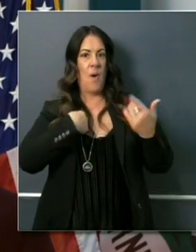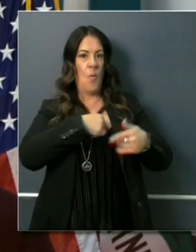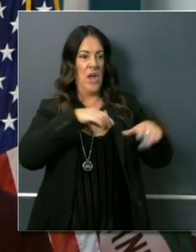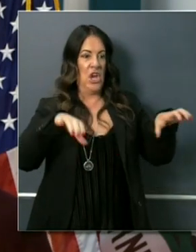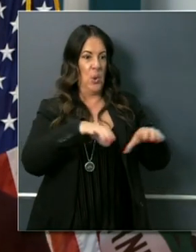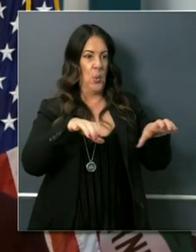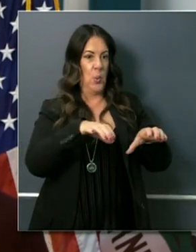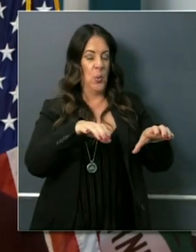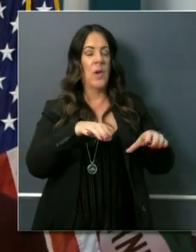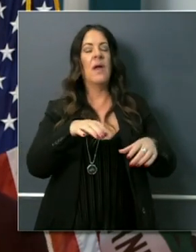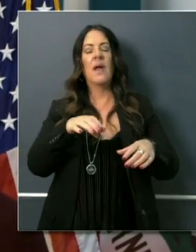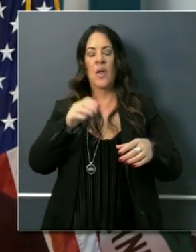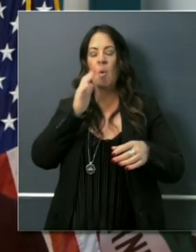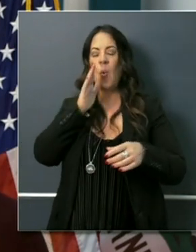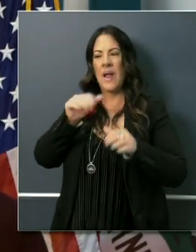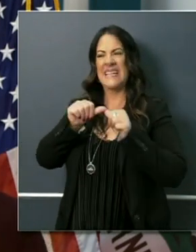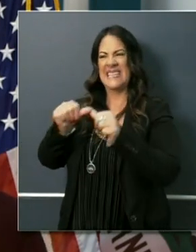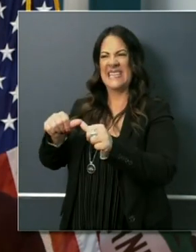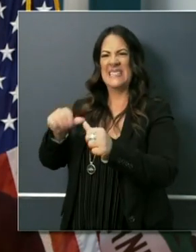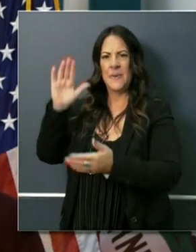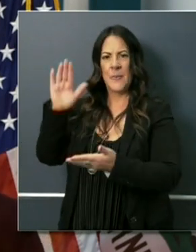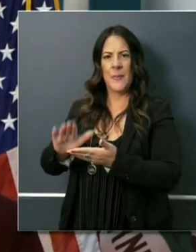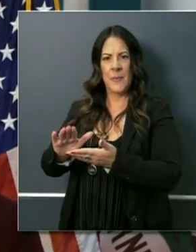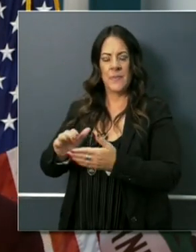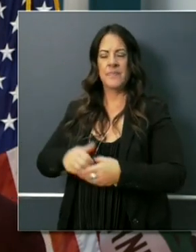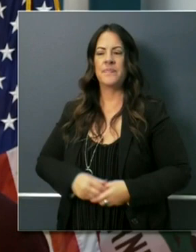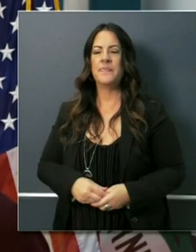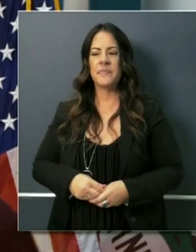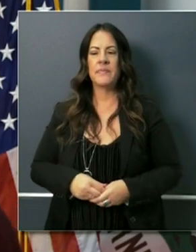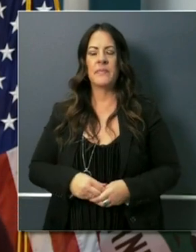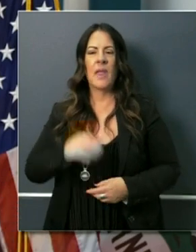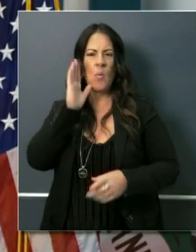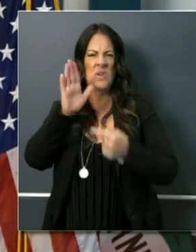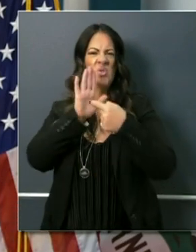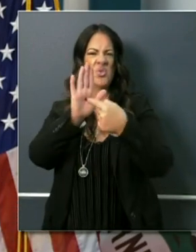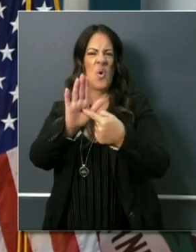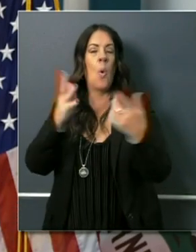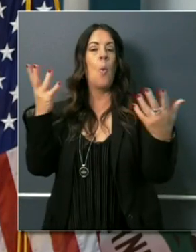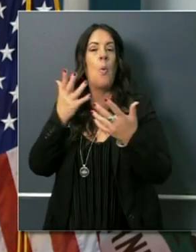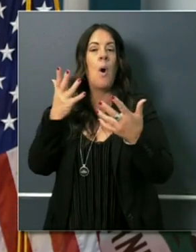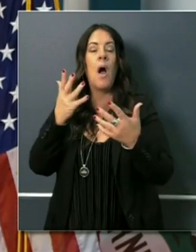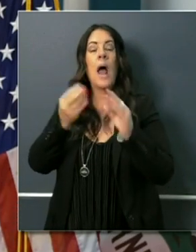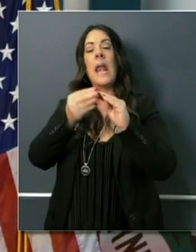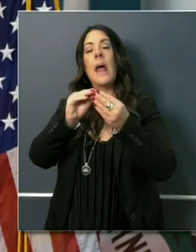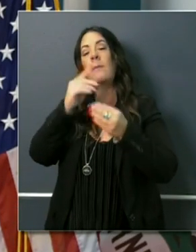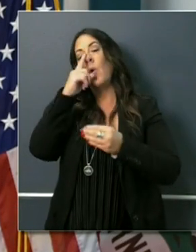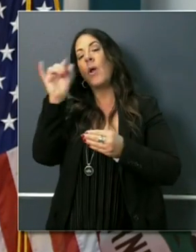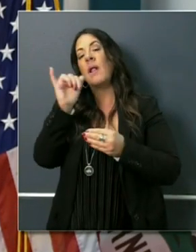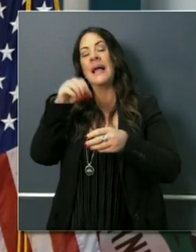PEOPLE ARE NOT JUST STAYING AT HOME ON THE WEEKENDS BUT EVEN MORE SO DURING THE WEEK AND THESE ARE THE TRENDS THAT WE WANT TO CONTINUE TO SEE ACROSS